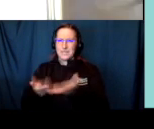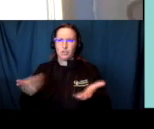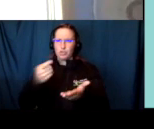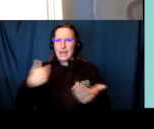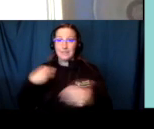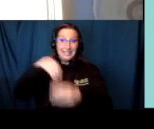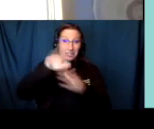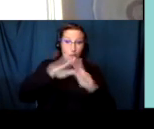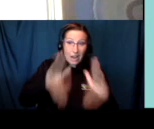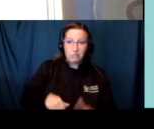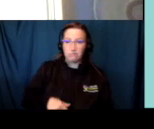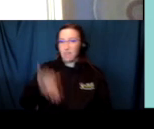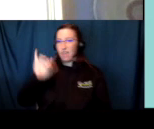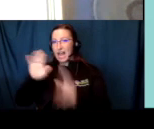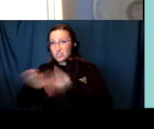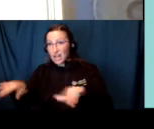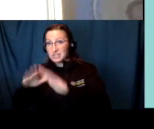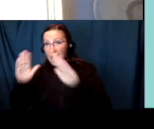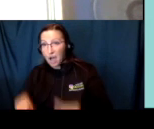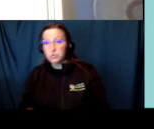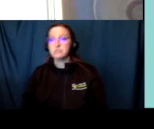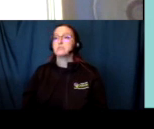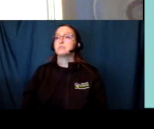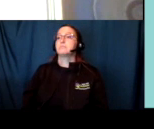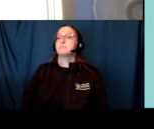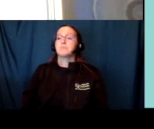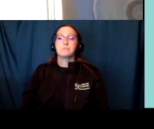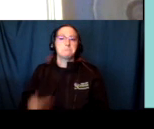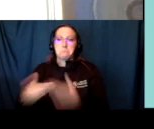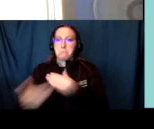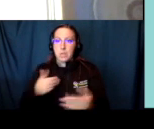in the child's house. You could pull anything and turn it into an auditory